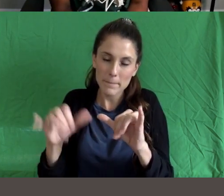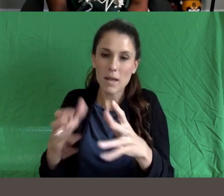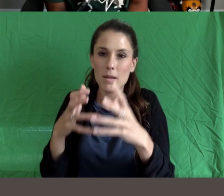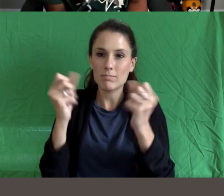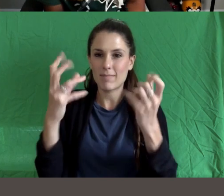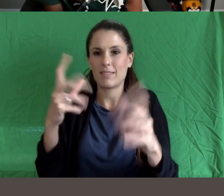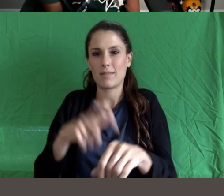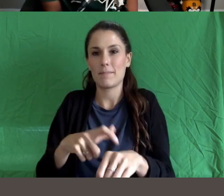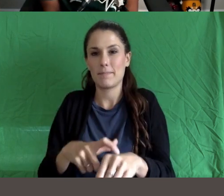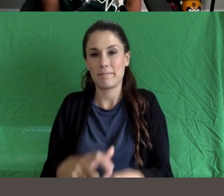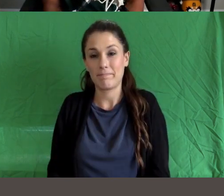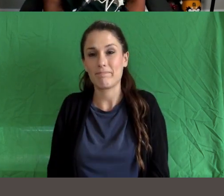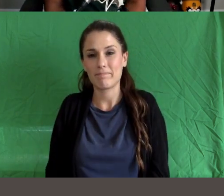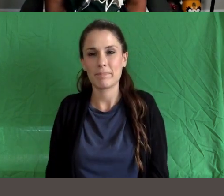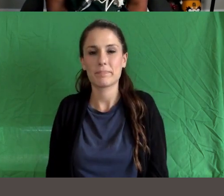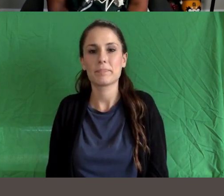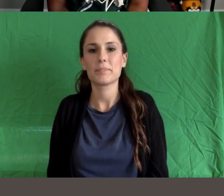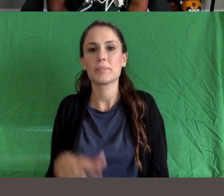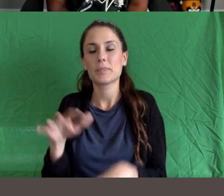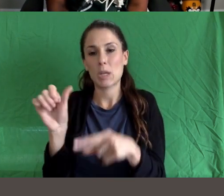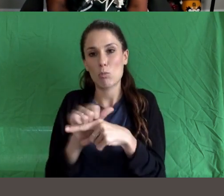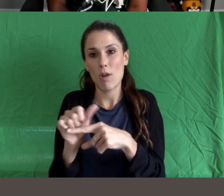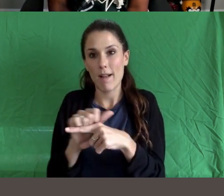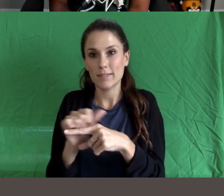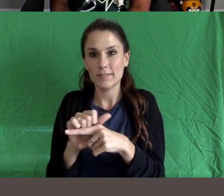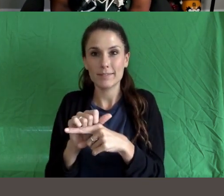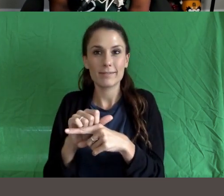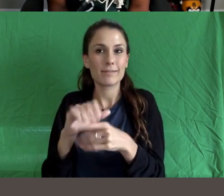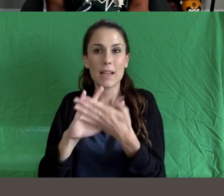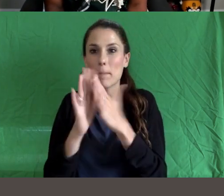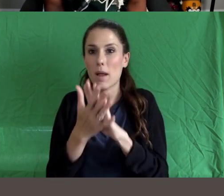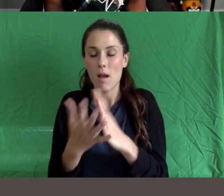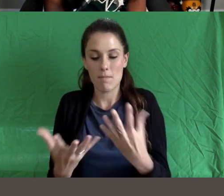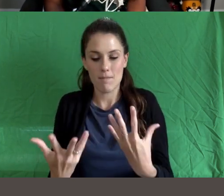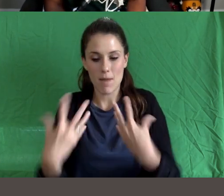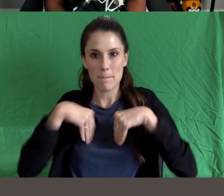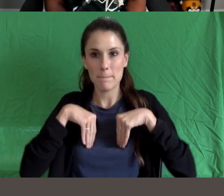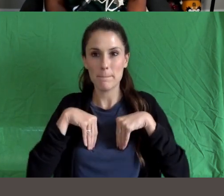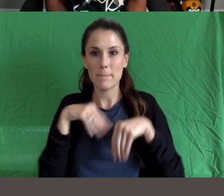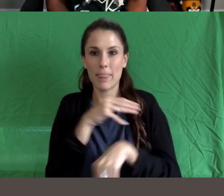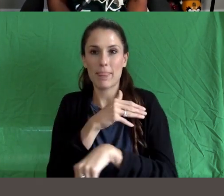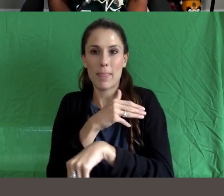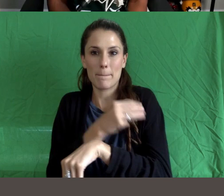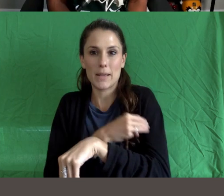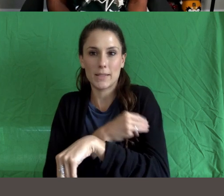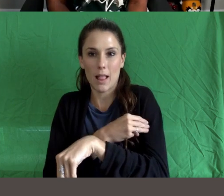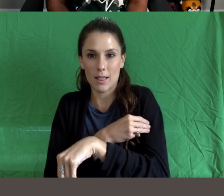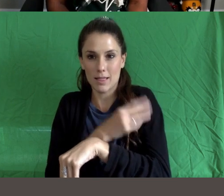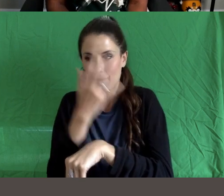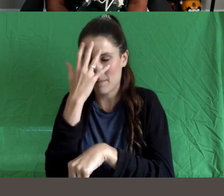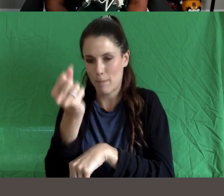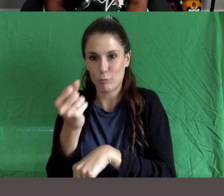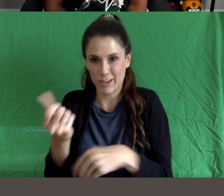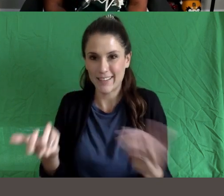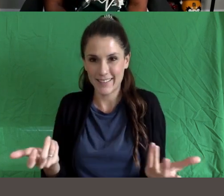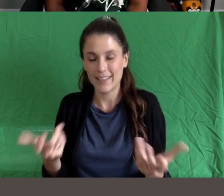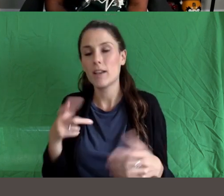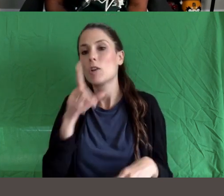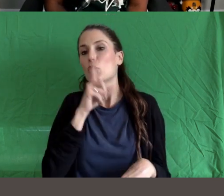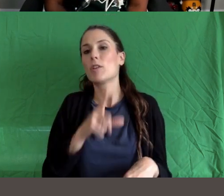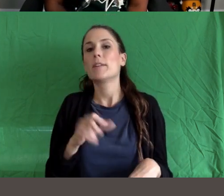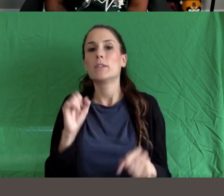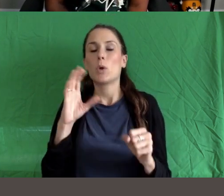of times. Practice makes muscle memory and the more that you're able to build things, the faster